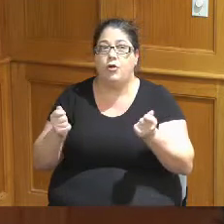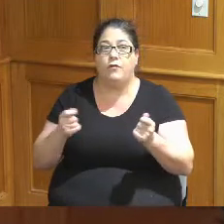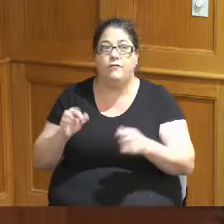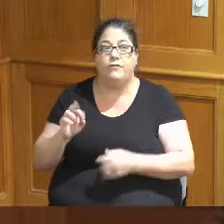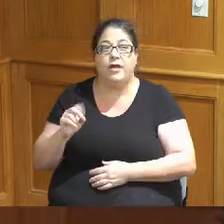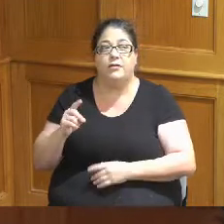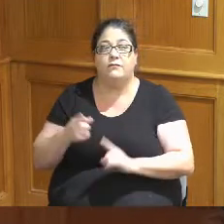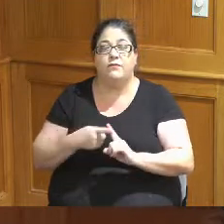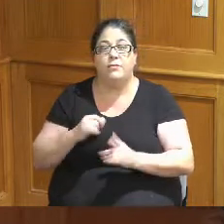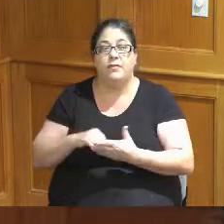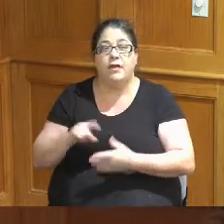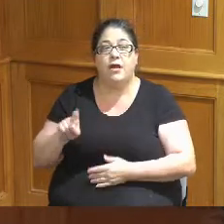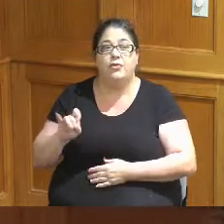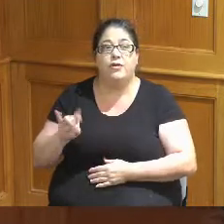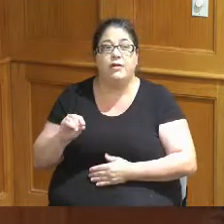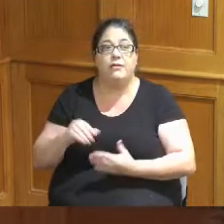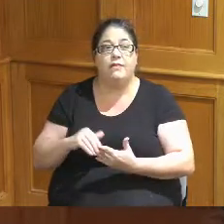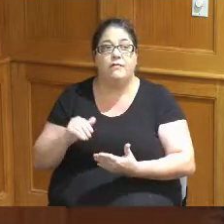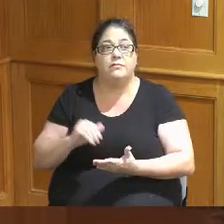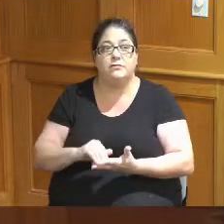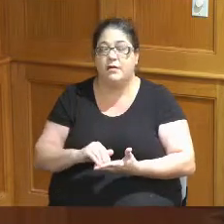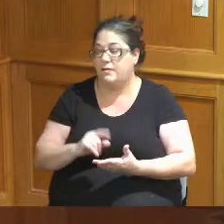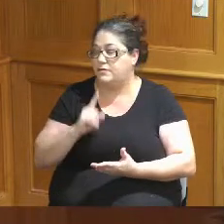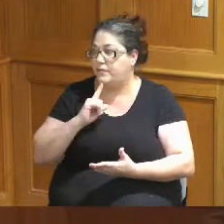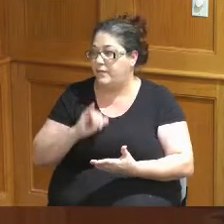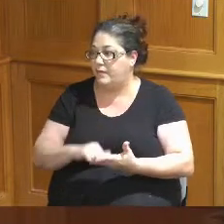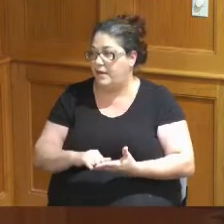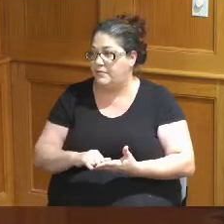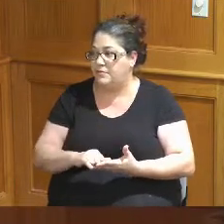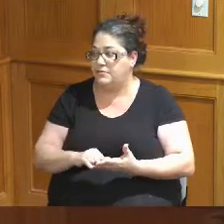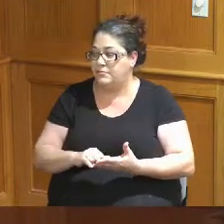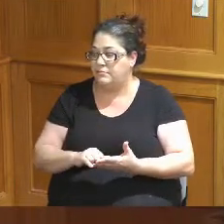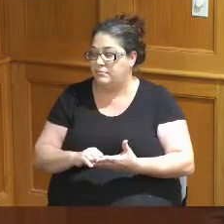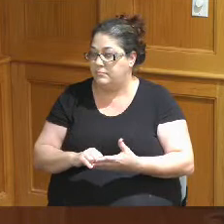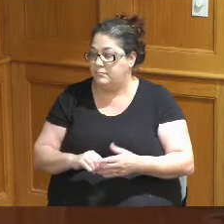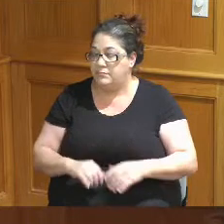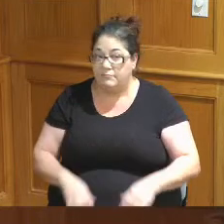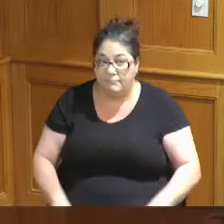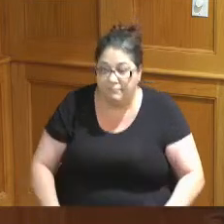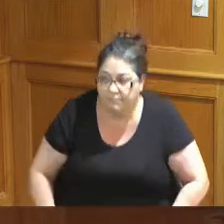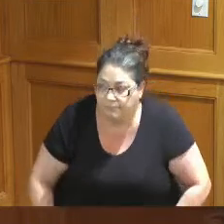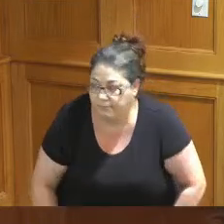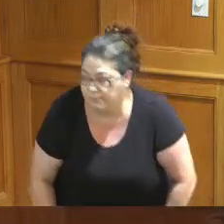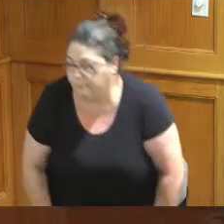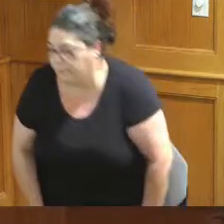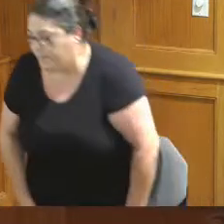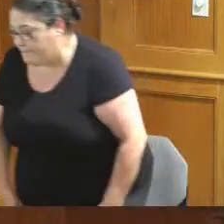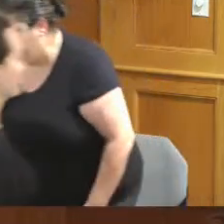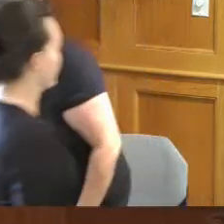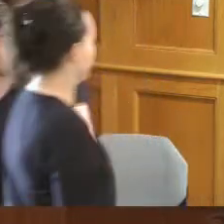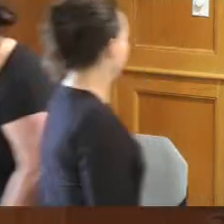that 180 thousand dollars not to expect item number four is a joint resolution authorizing an